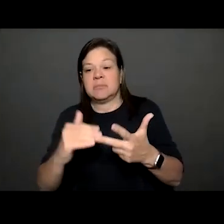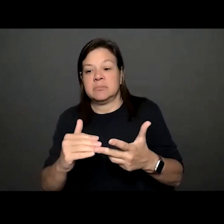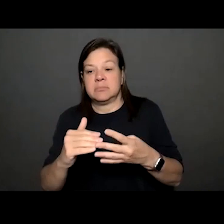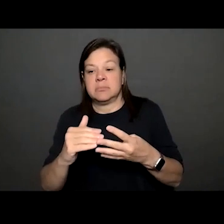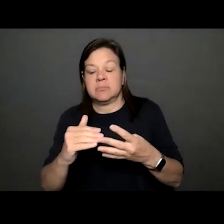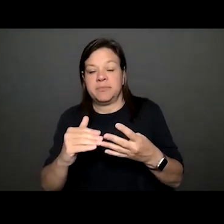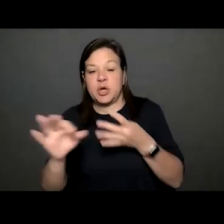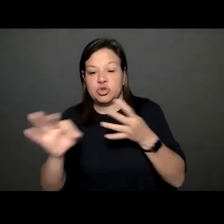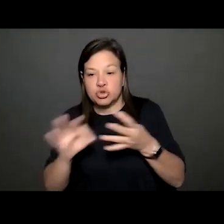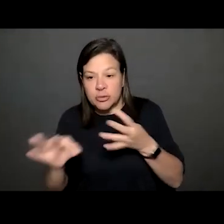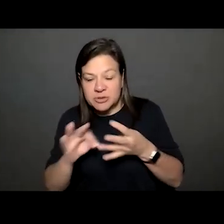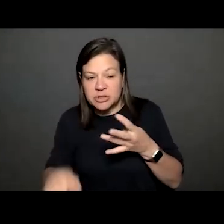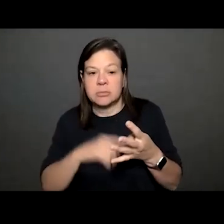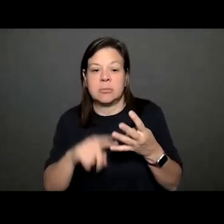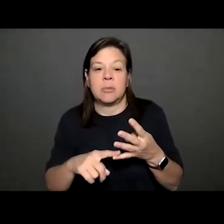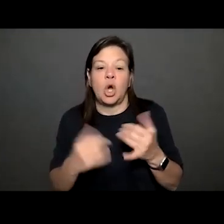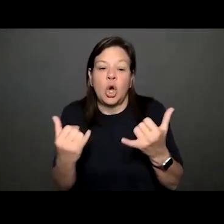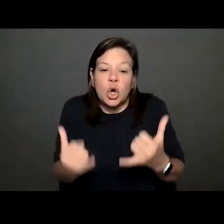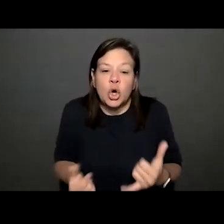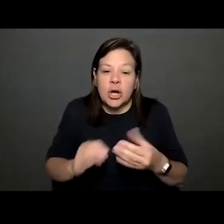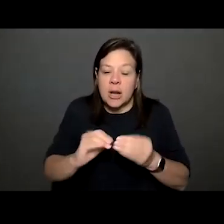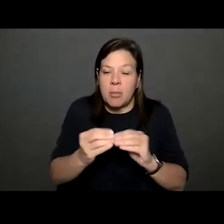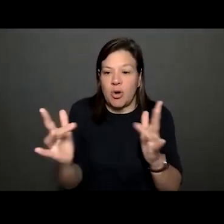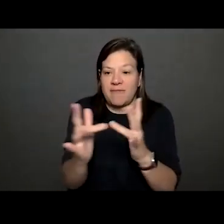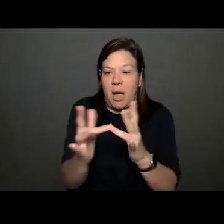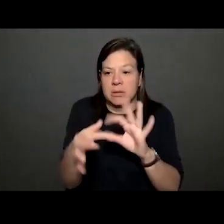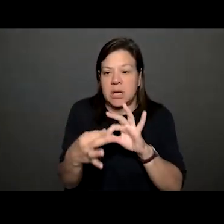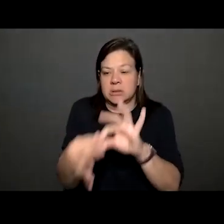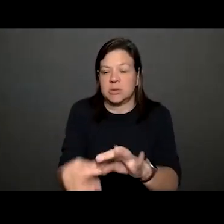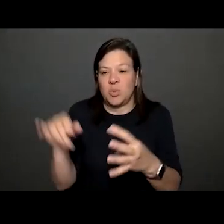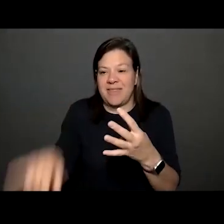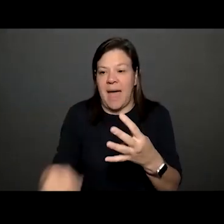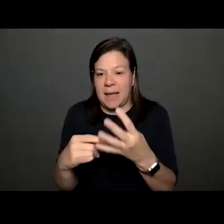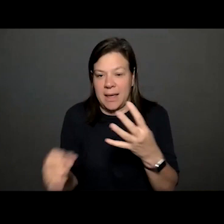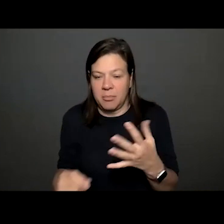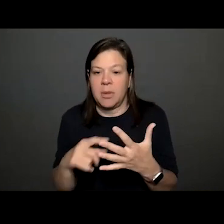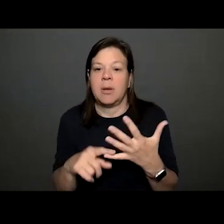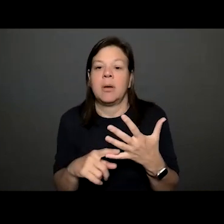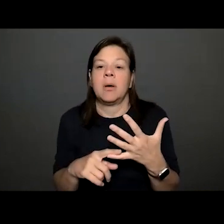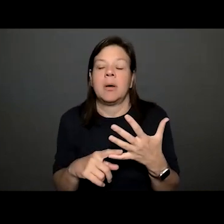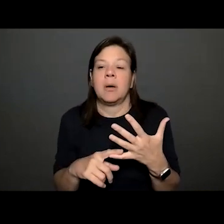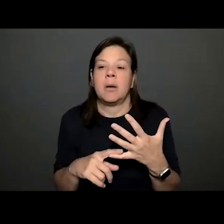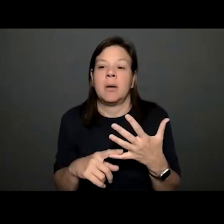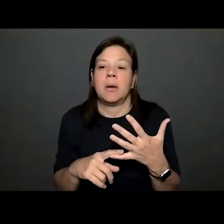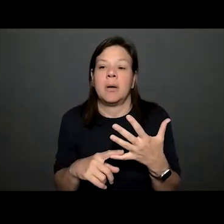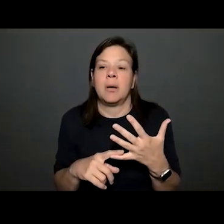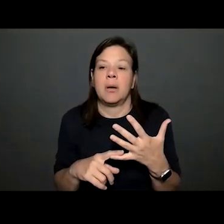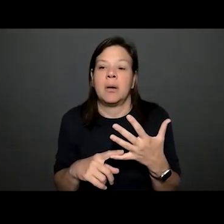ASSOCIATED TO THIS CAMP. AND THEN WE'RE ALSO PUTTING A LINK HERE. DROP IN THE CHAT IF YOU THINK YOU KNOW WHERE I'M GOING